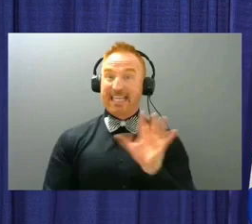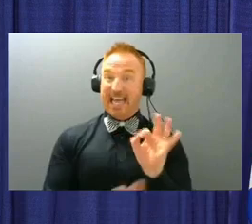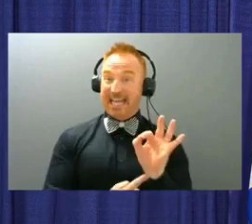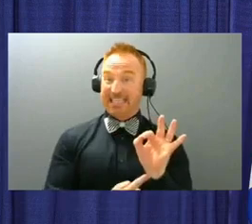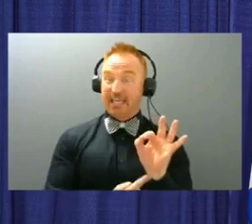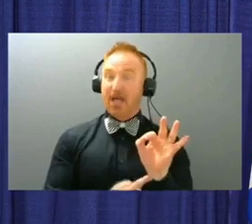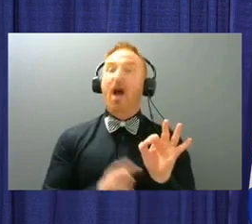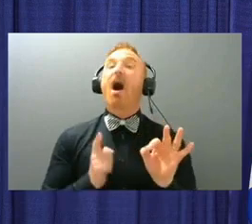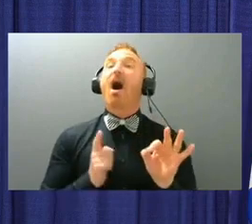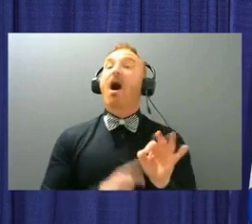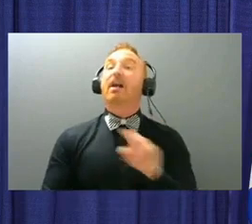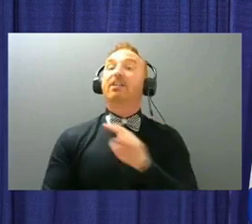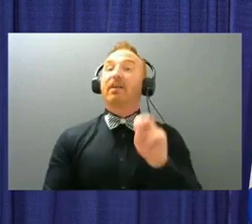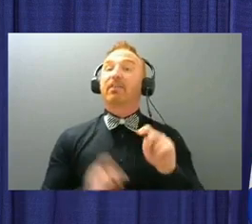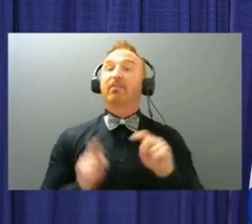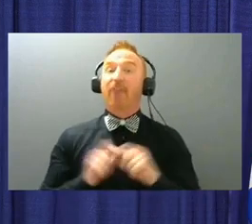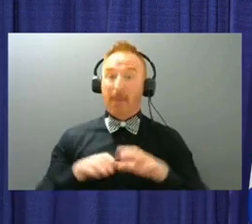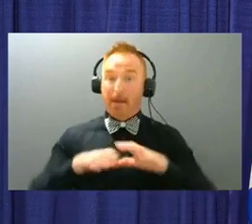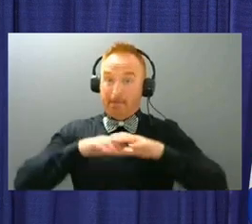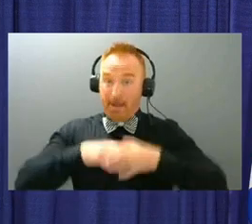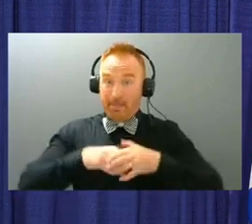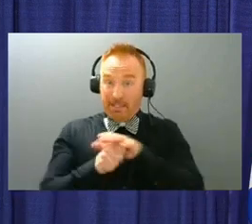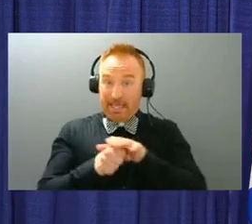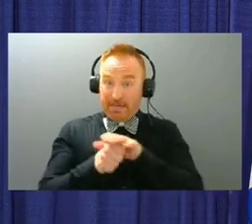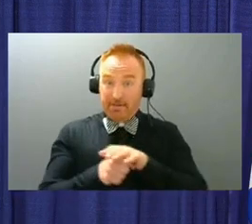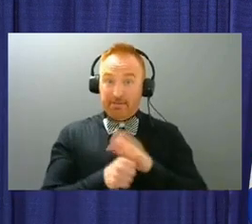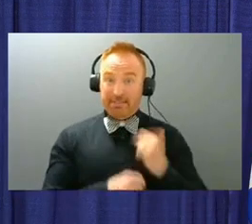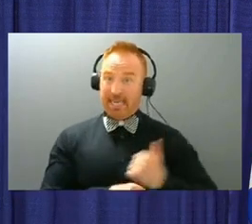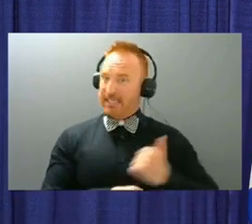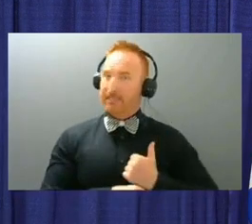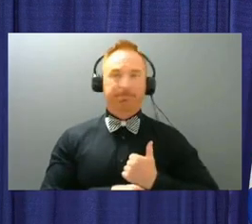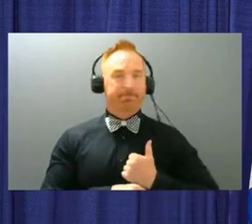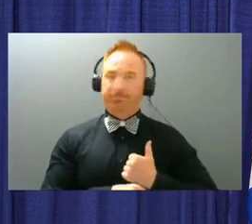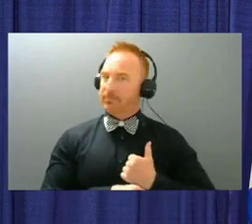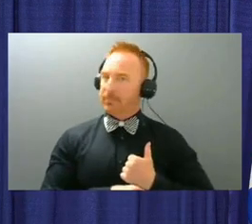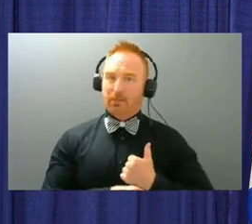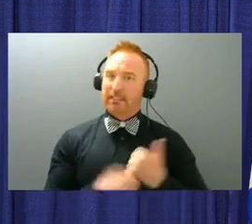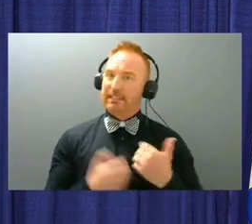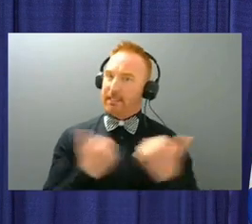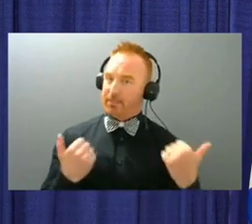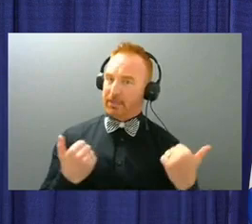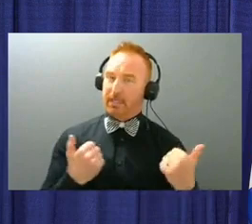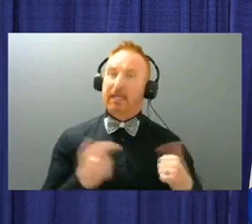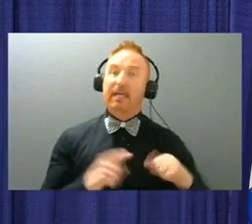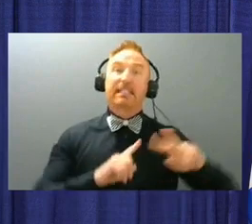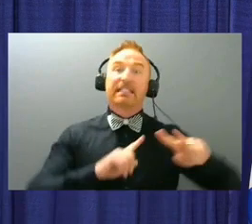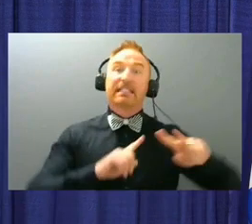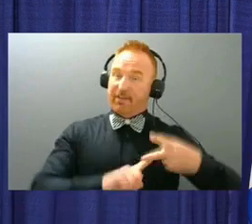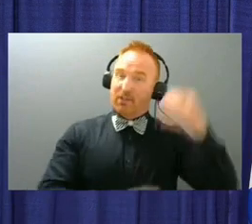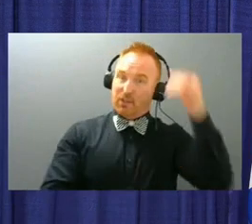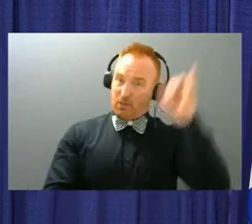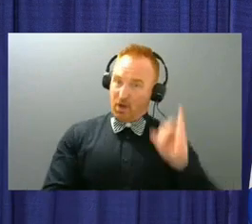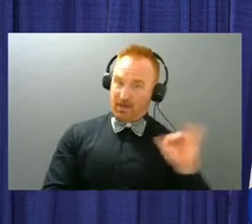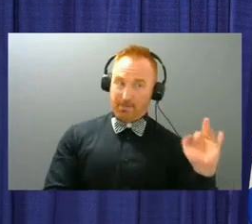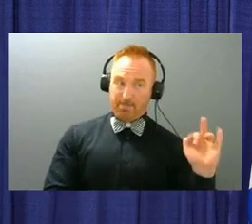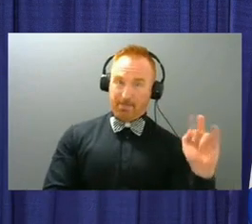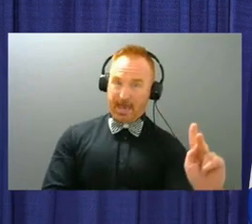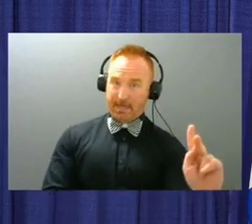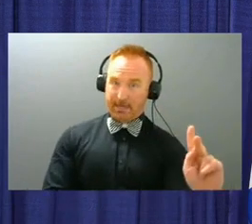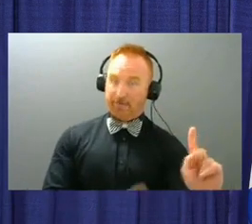are from those travelling outside the bubble areas in Canada. Second are Yukoners returning from outside, and third RPC